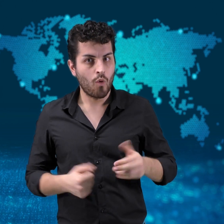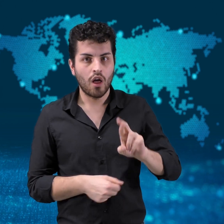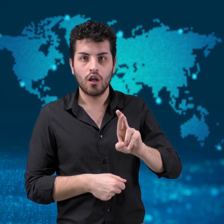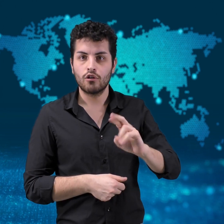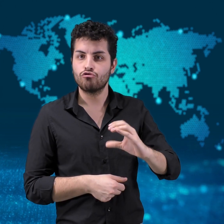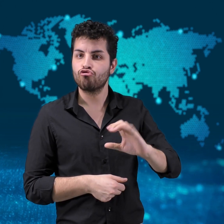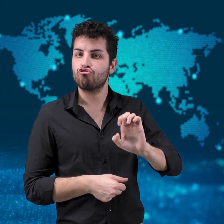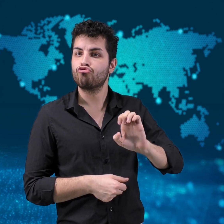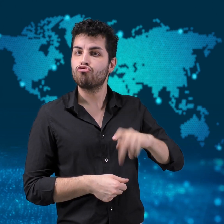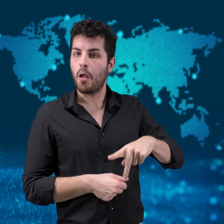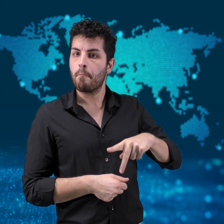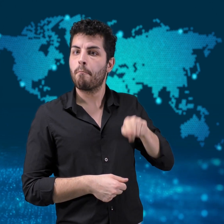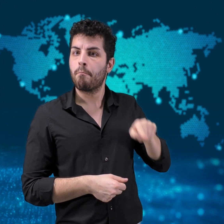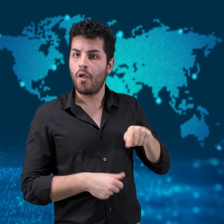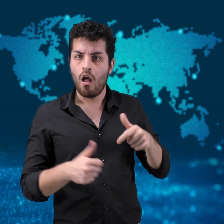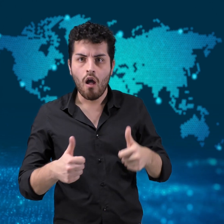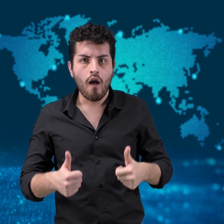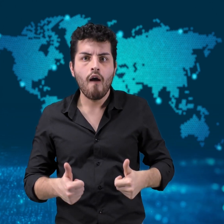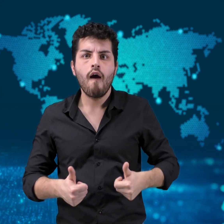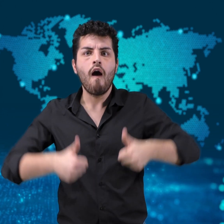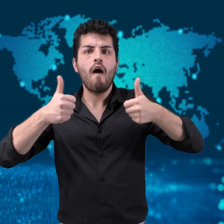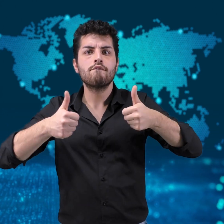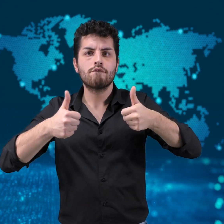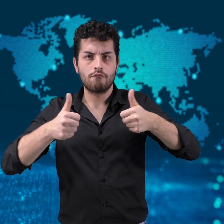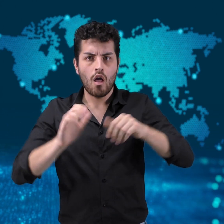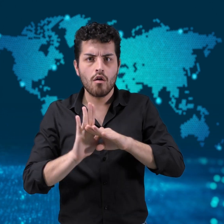RCEP when he took office.